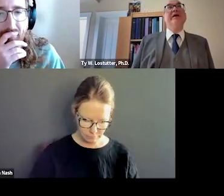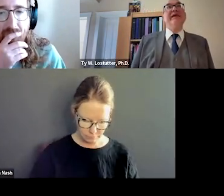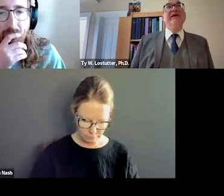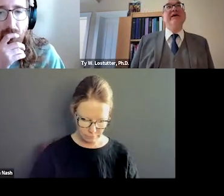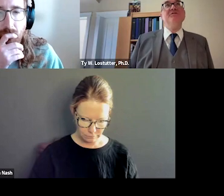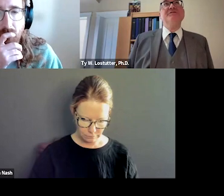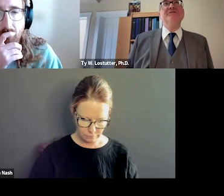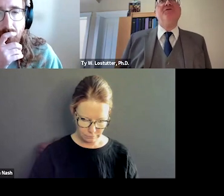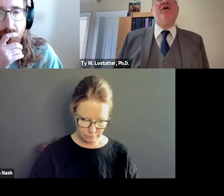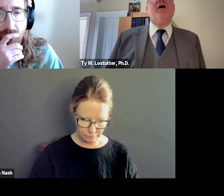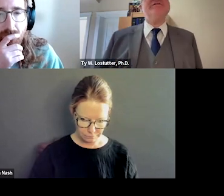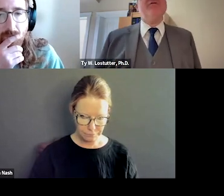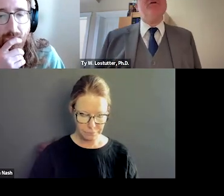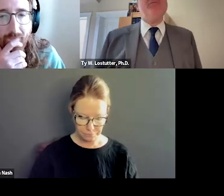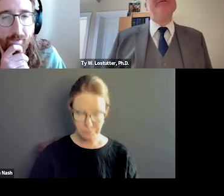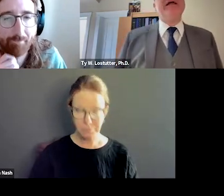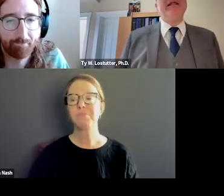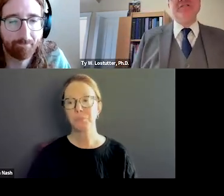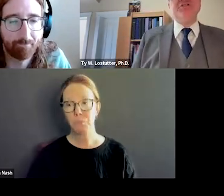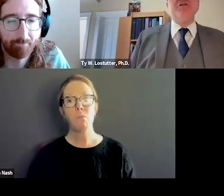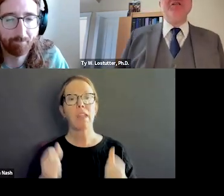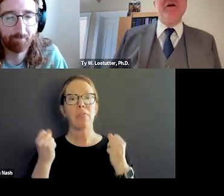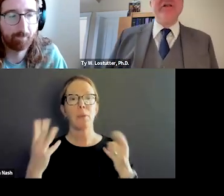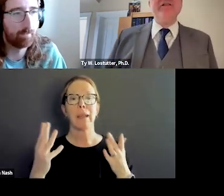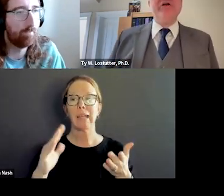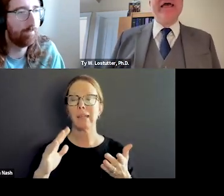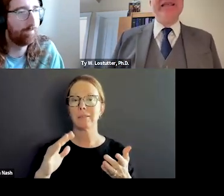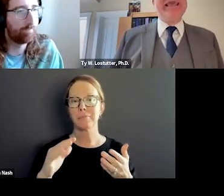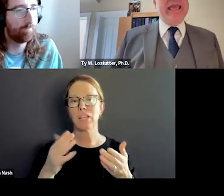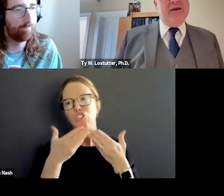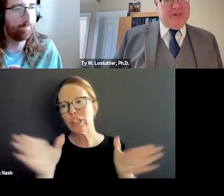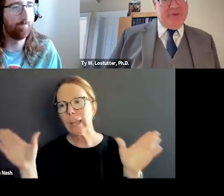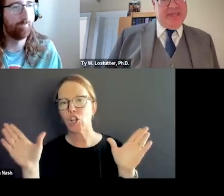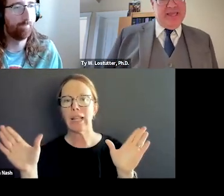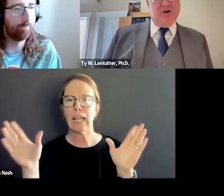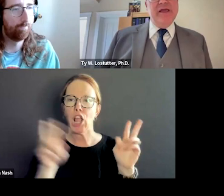We have you. So there are several papers that again, generically look at gambling behavior,